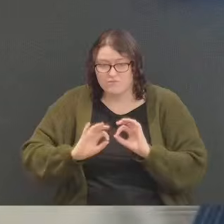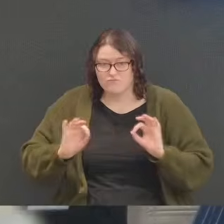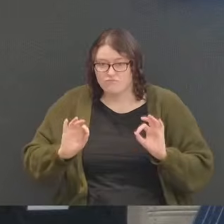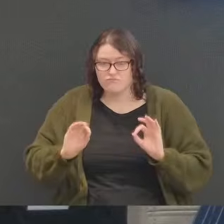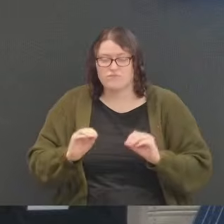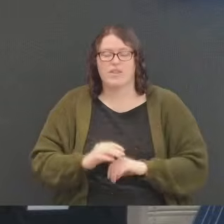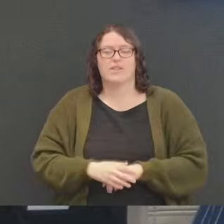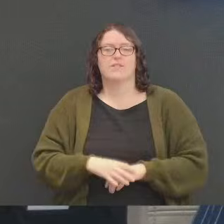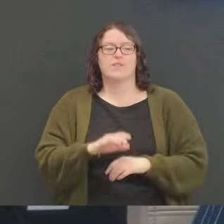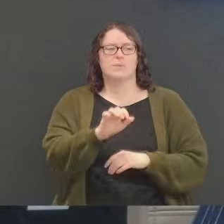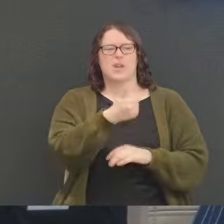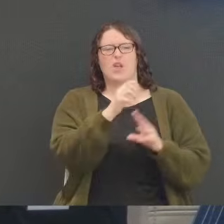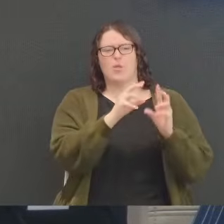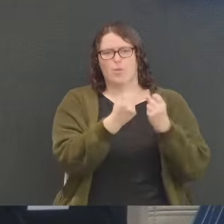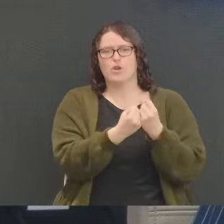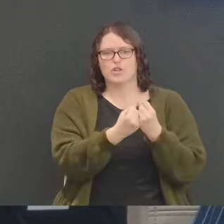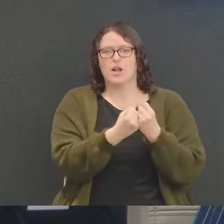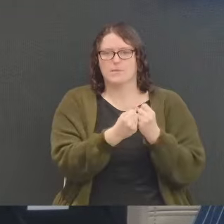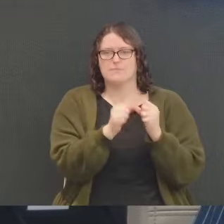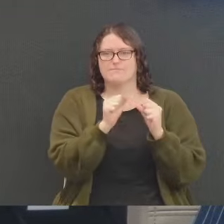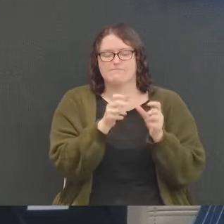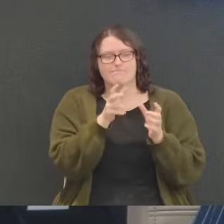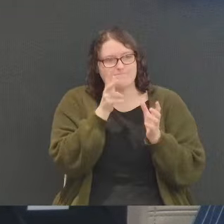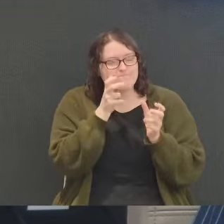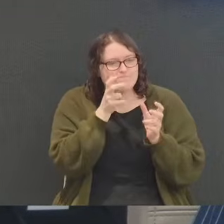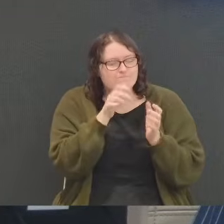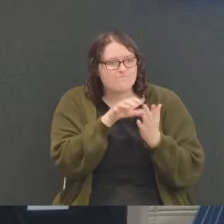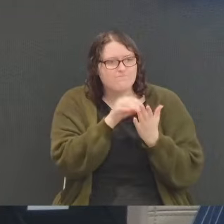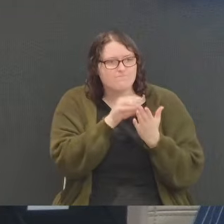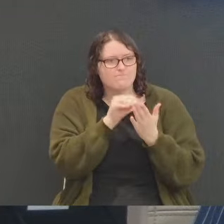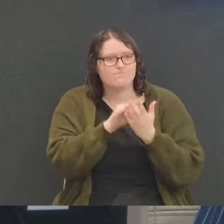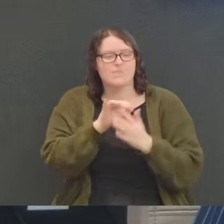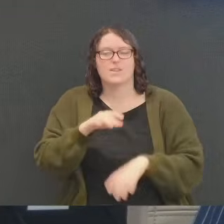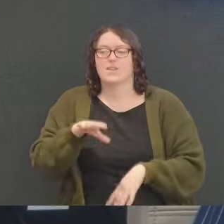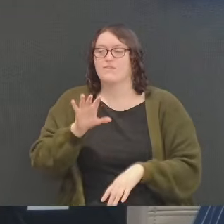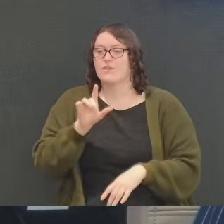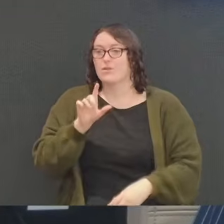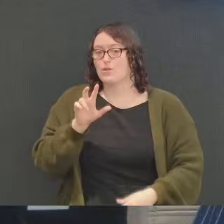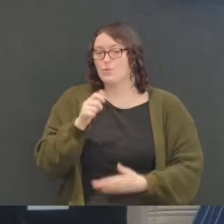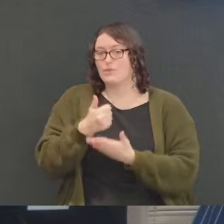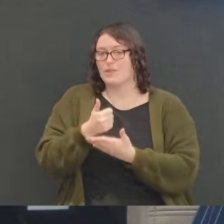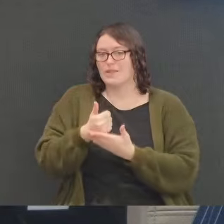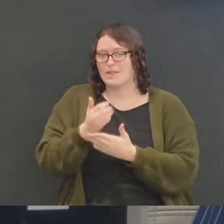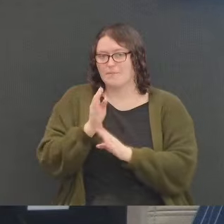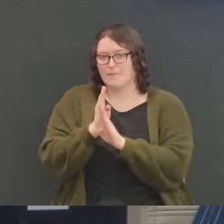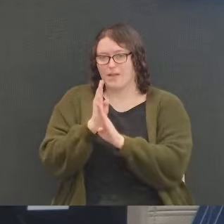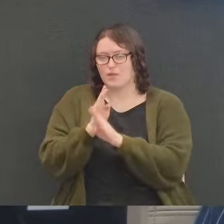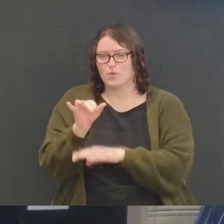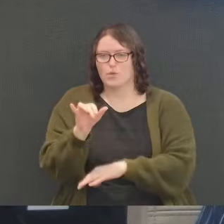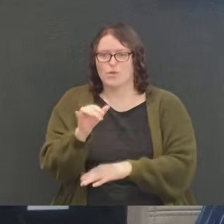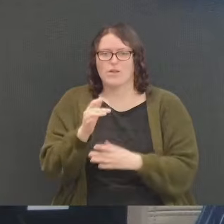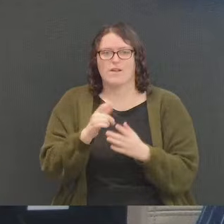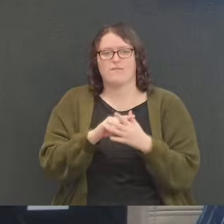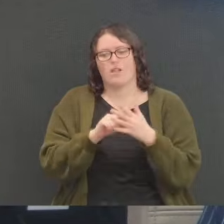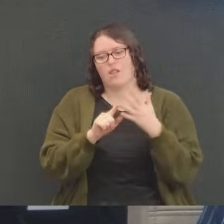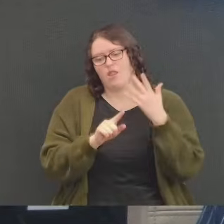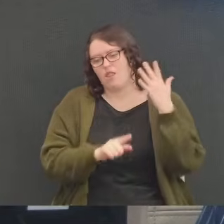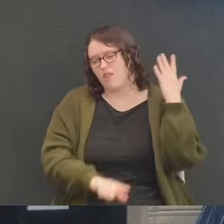other workshops. In addition, the 513Relief bus will have all kind of health screenings